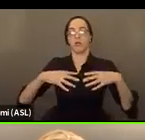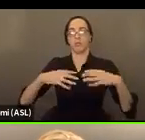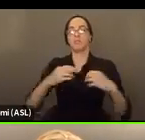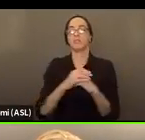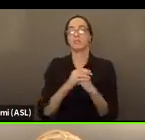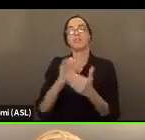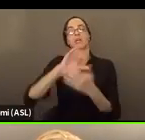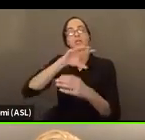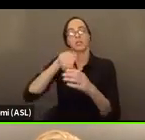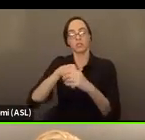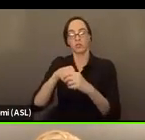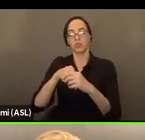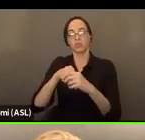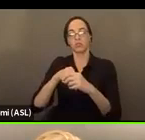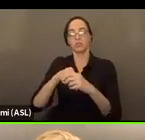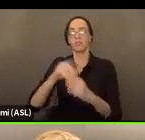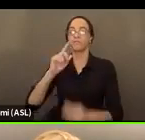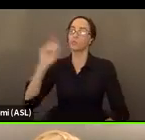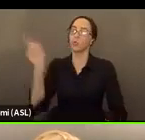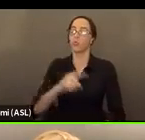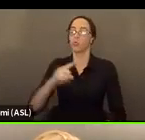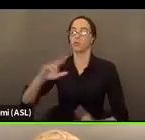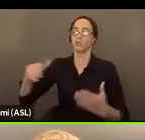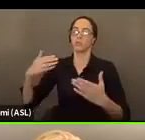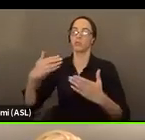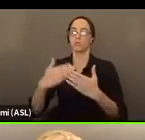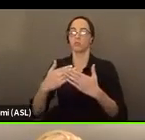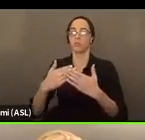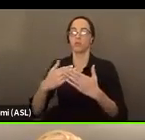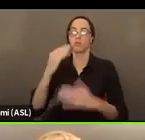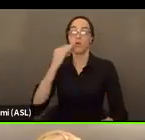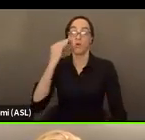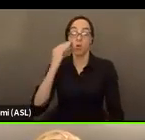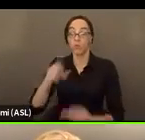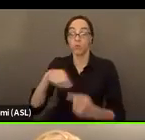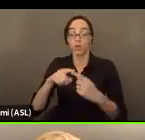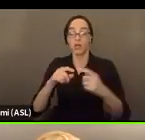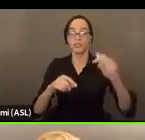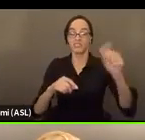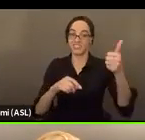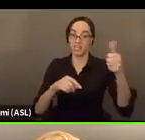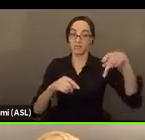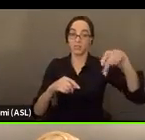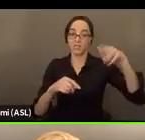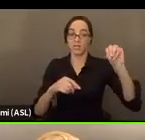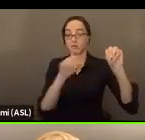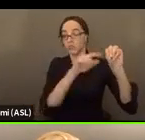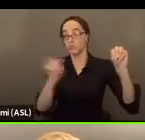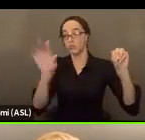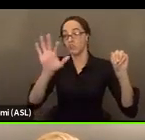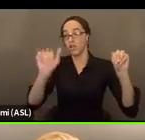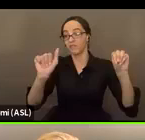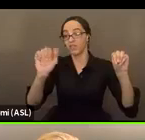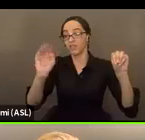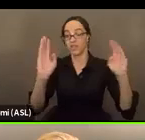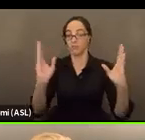from 10 o'clock p.m to 5 a.m so that's important to look at that um here's another